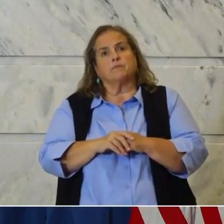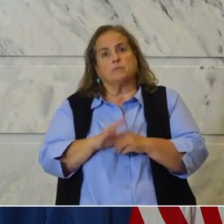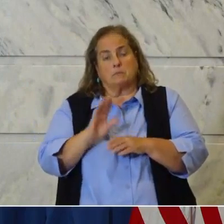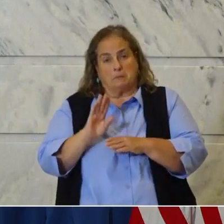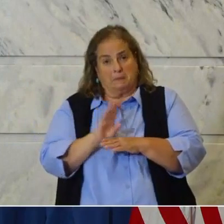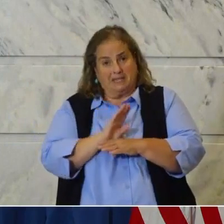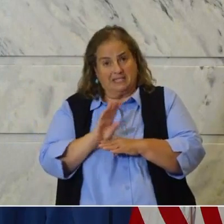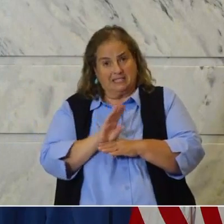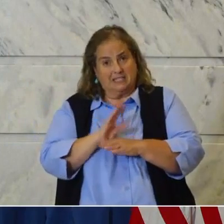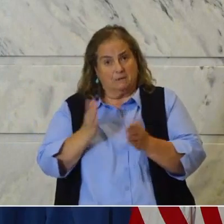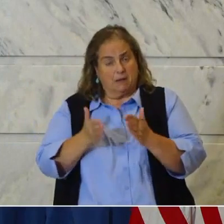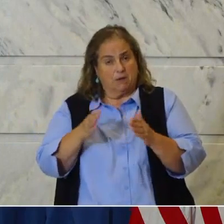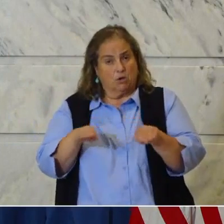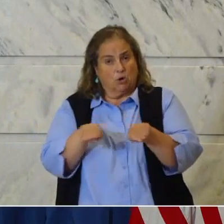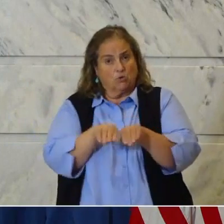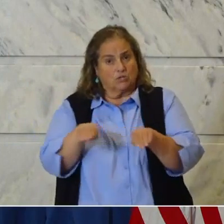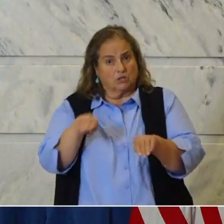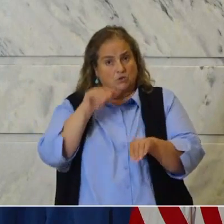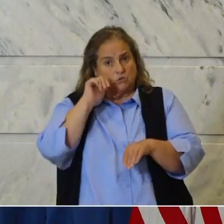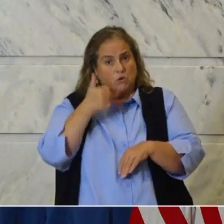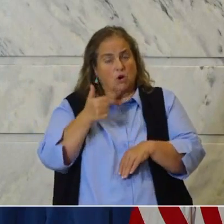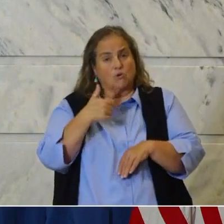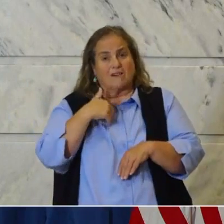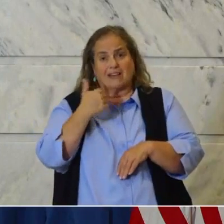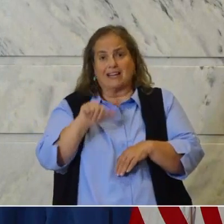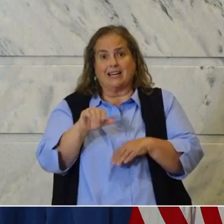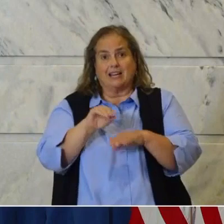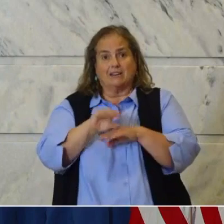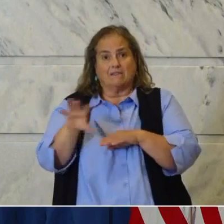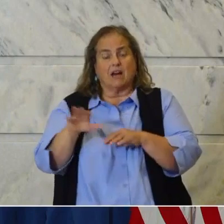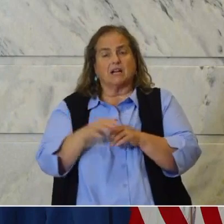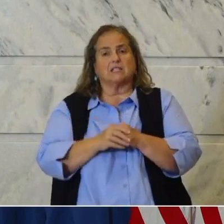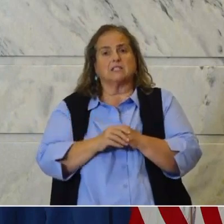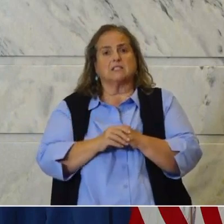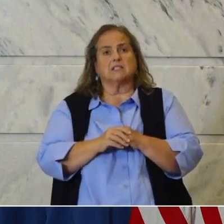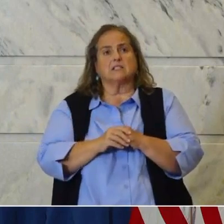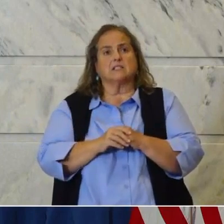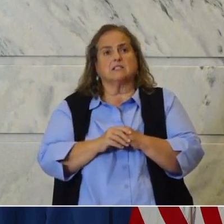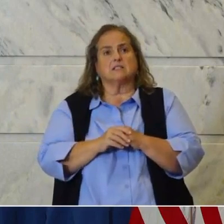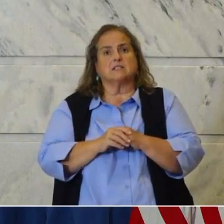that may be closing tomorrow in Louisville based on on concerns about